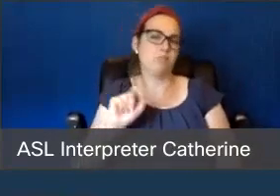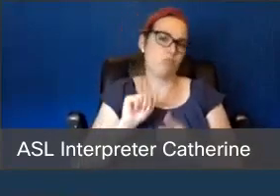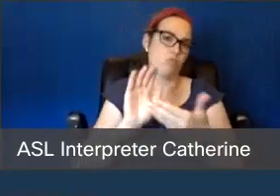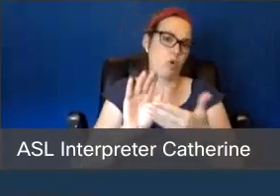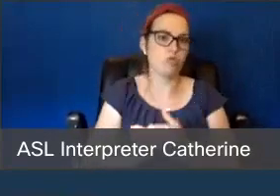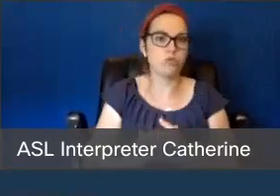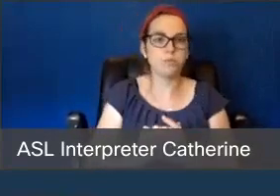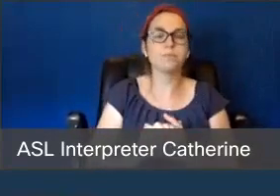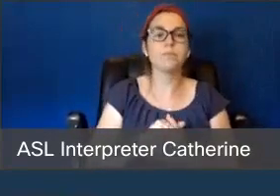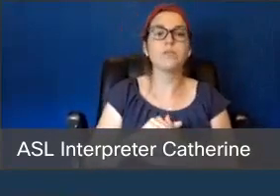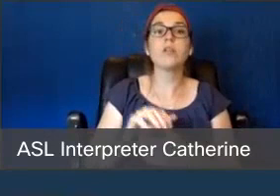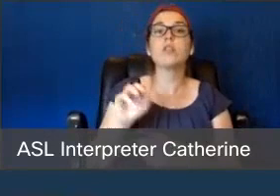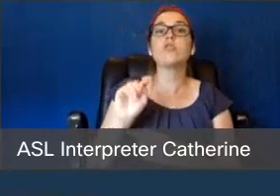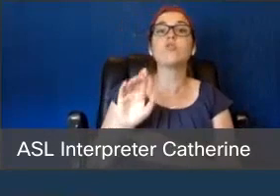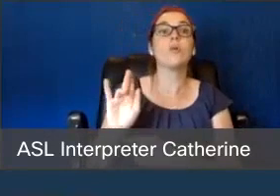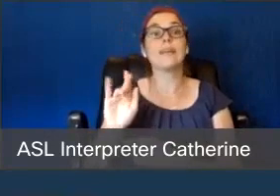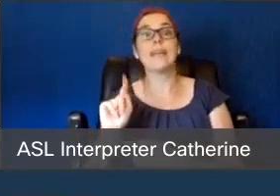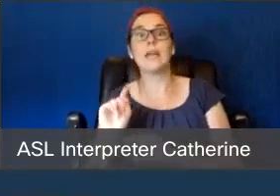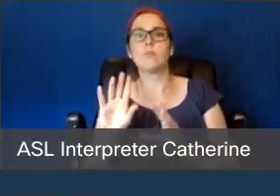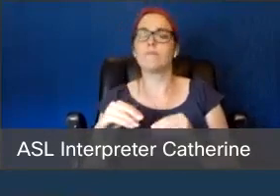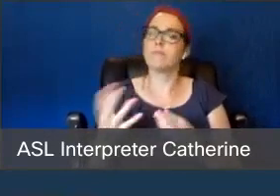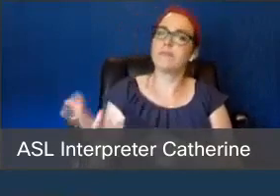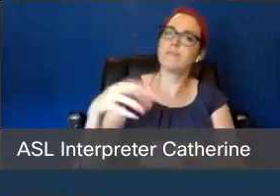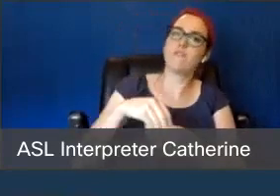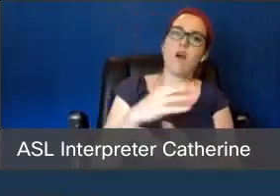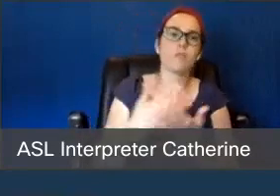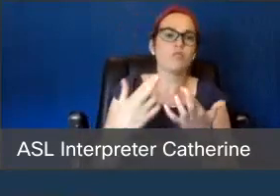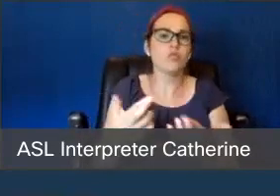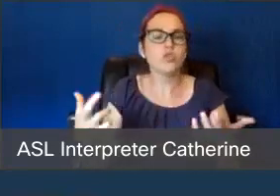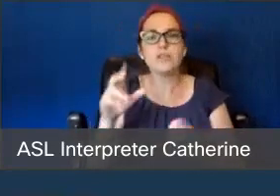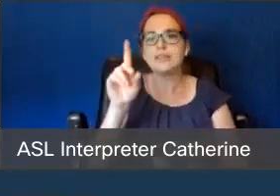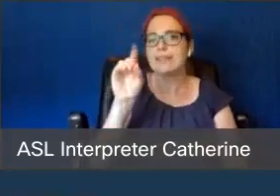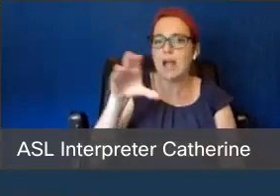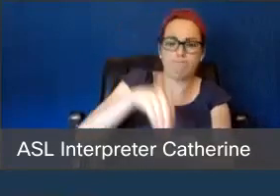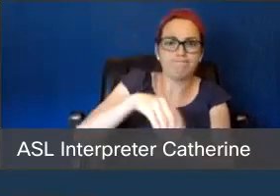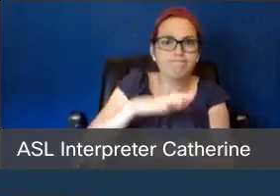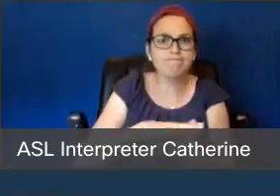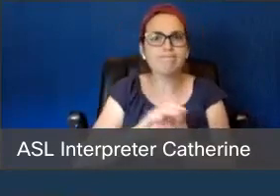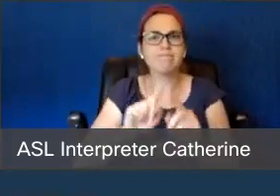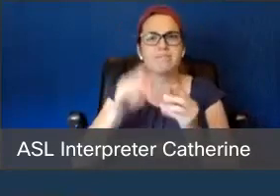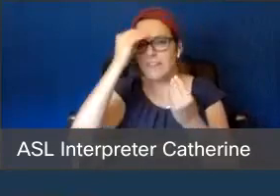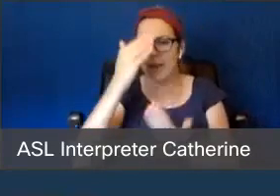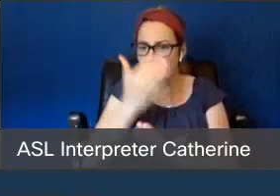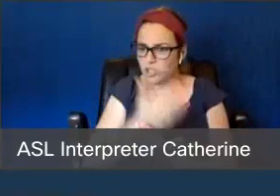memoranda of understanding, other documentation that programs can use to set the policies and procedures